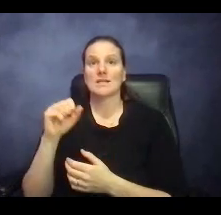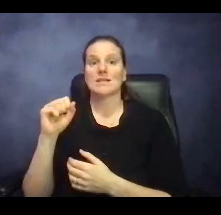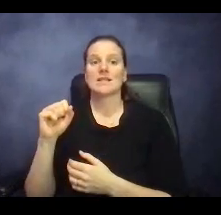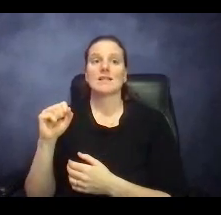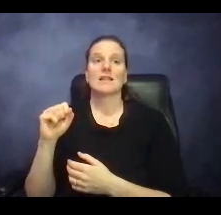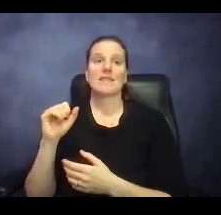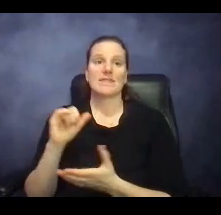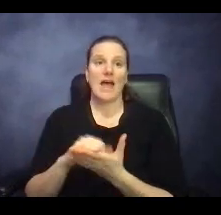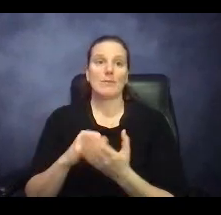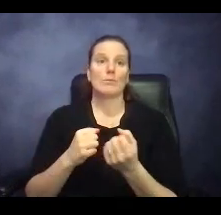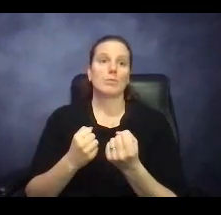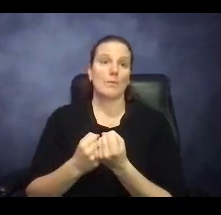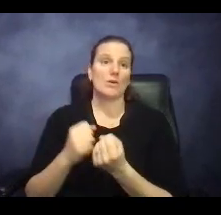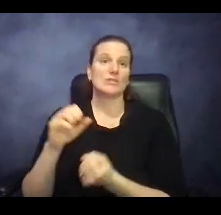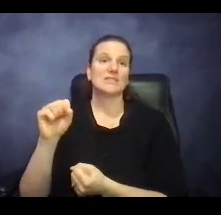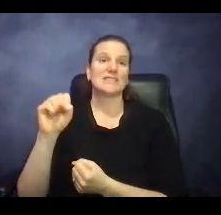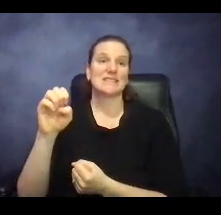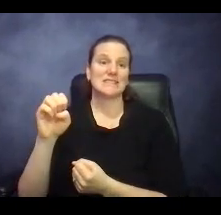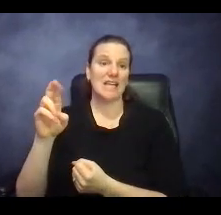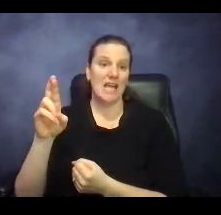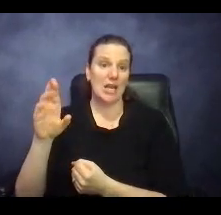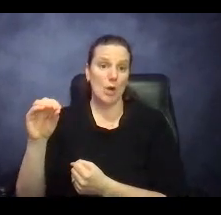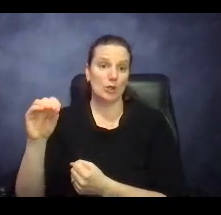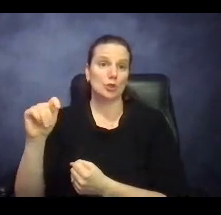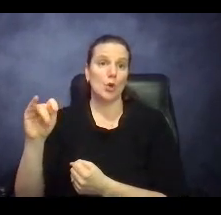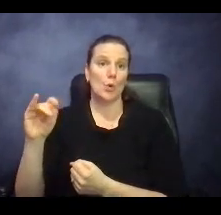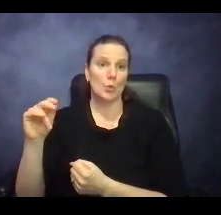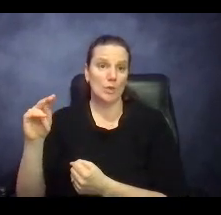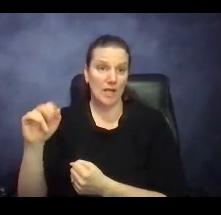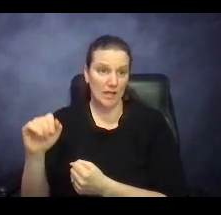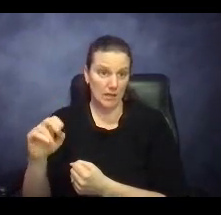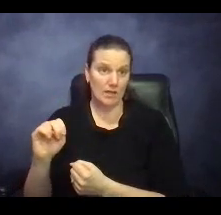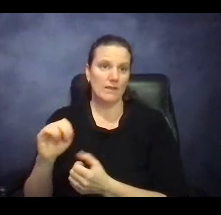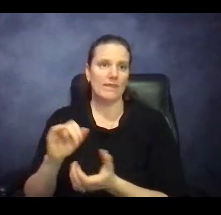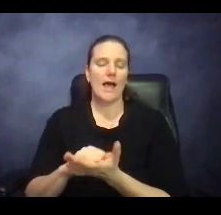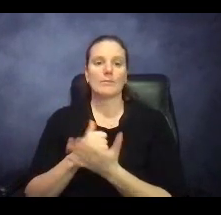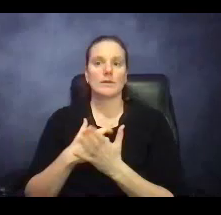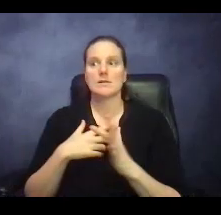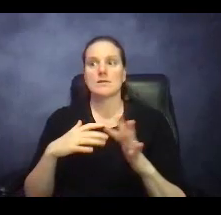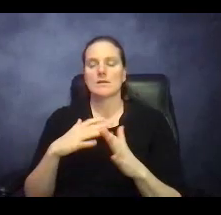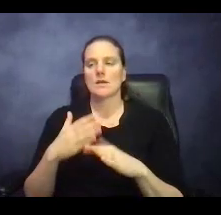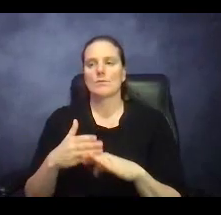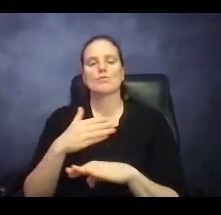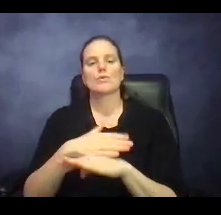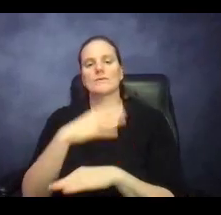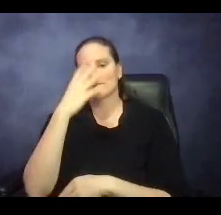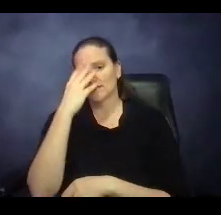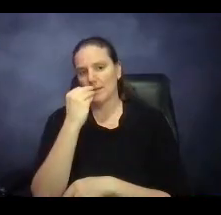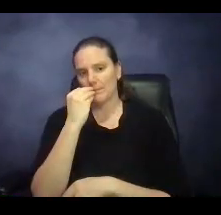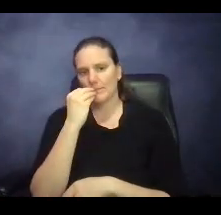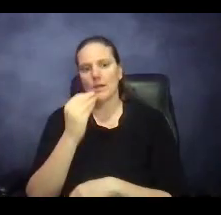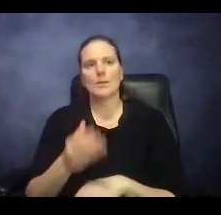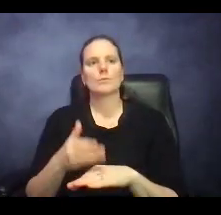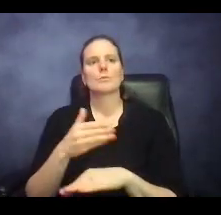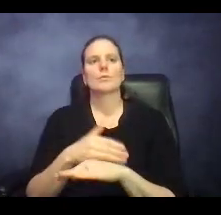So that's your, that's your wellbeing and joy. It can just kinda take the edge off. It can improve sleep and improve your HR HRV heart rate variability,